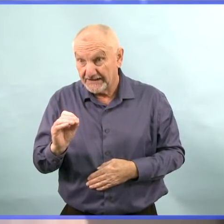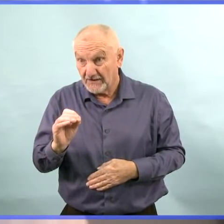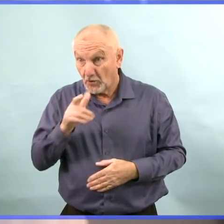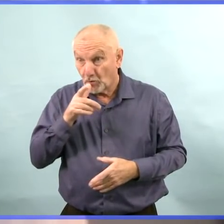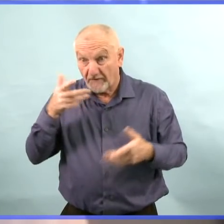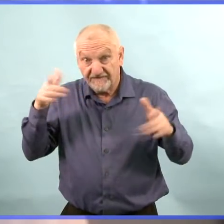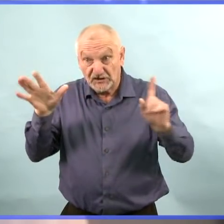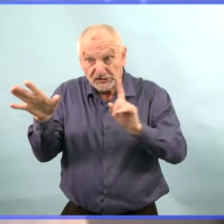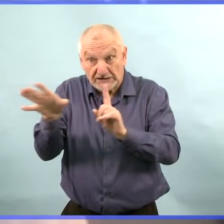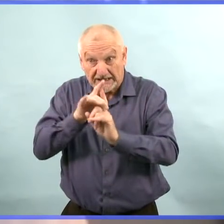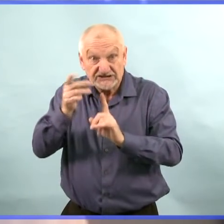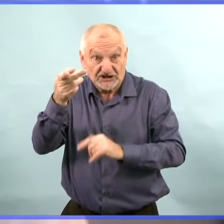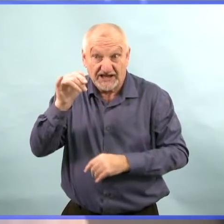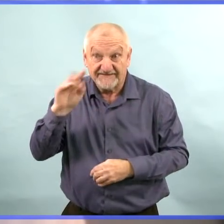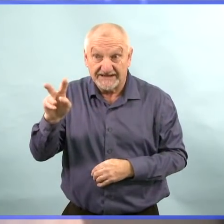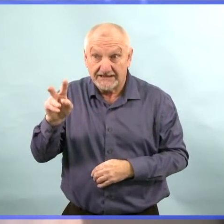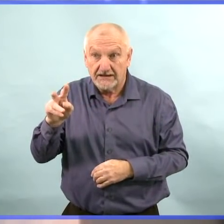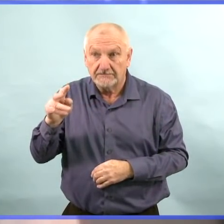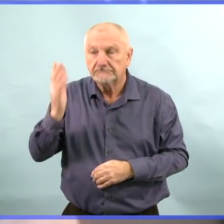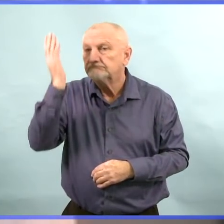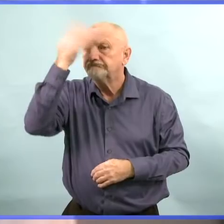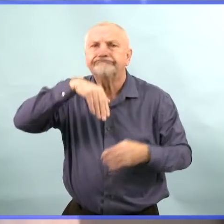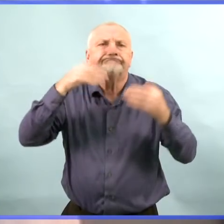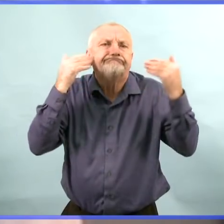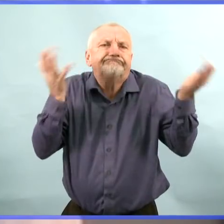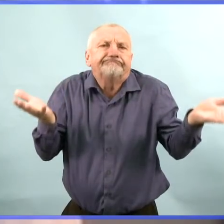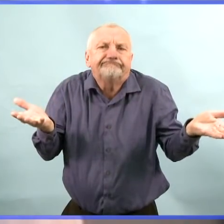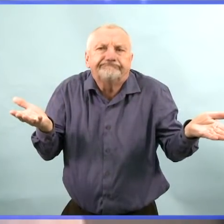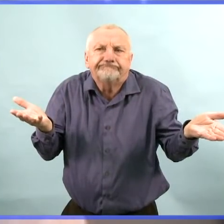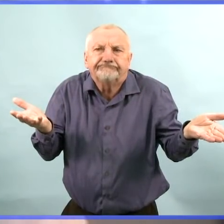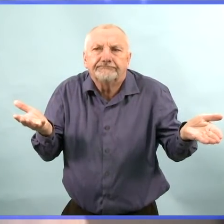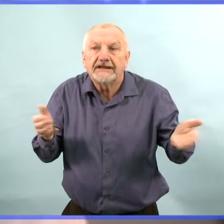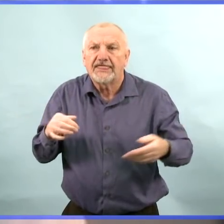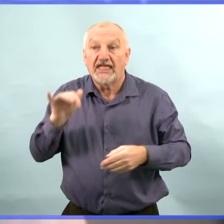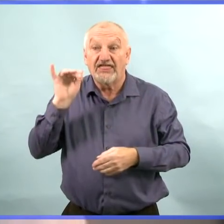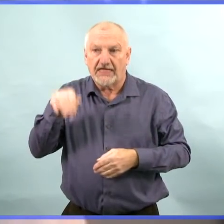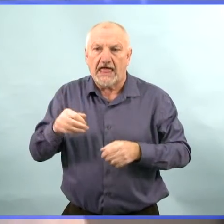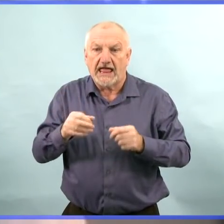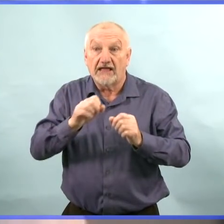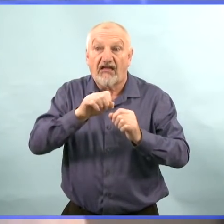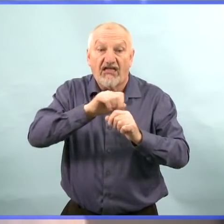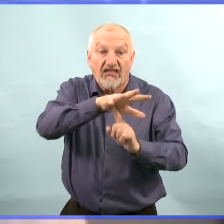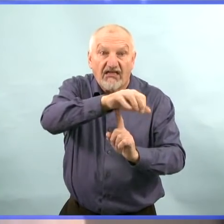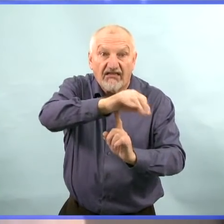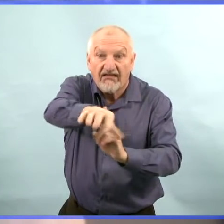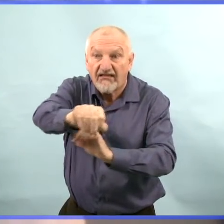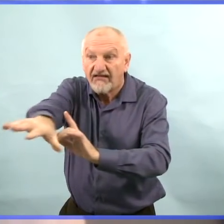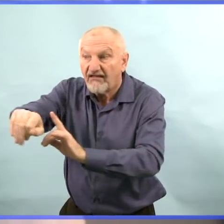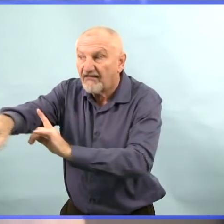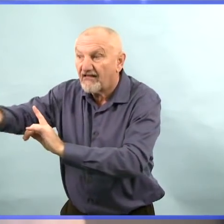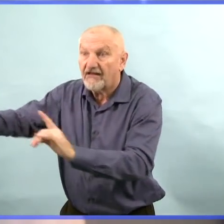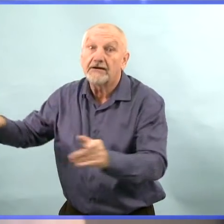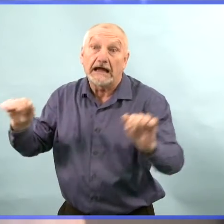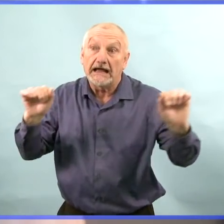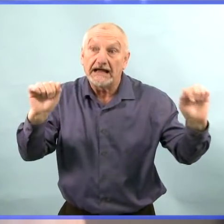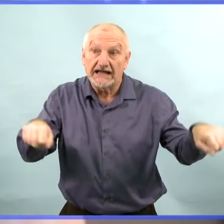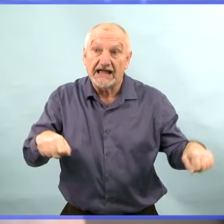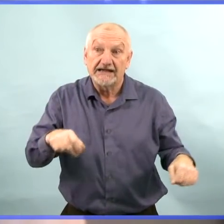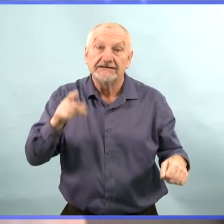that they have hiv and that can contribute to this this spread um so really it's important to